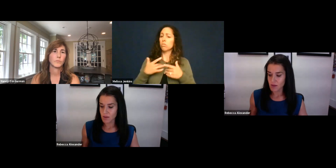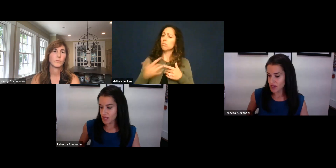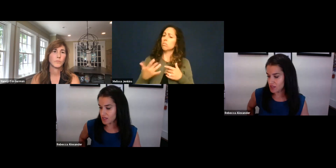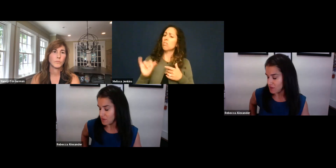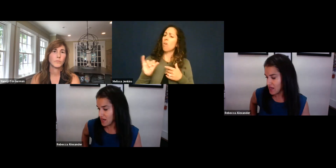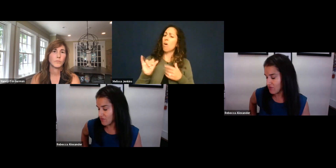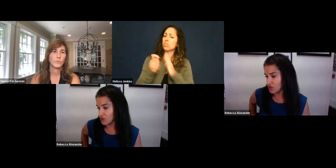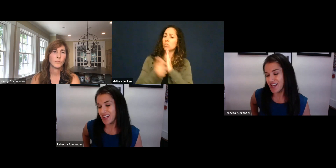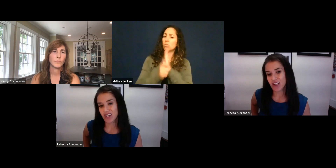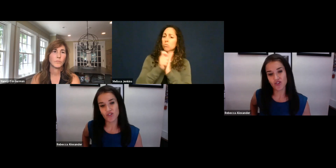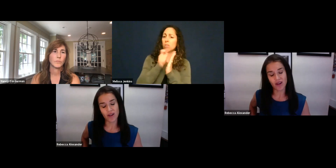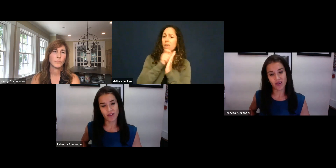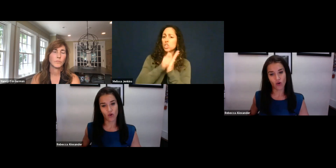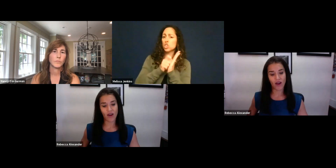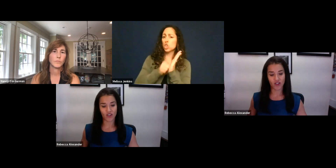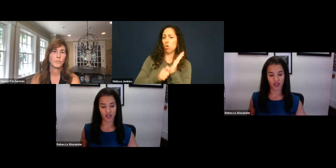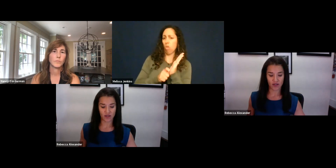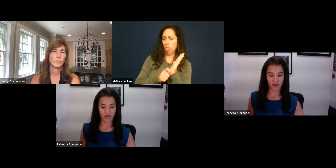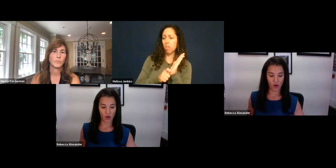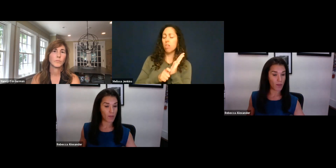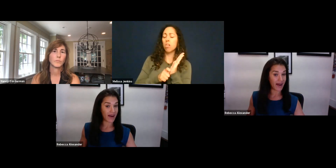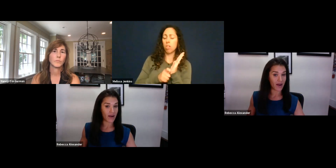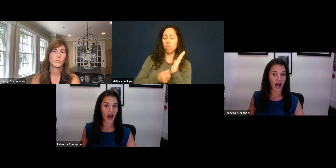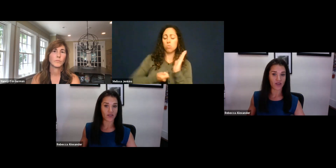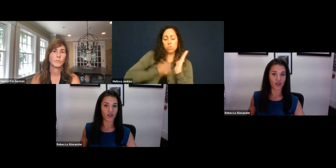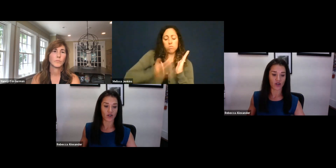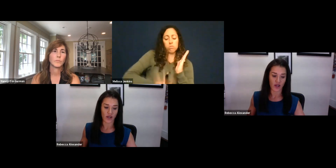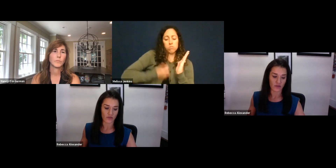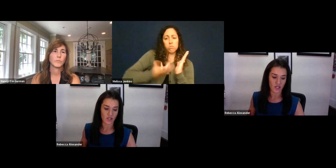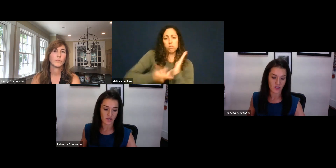Because being able to answer, I think, questions that we might not ask ourselves